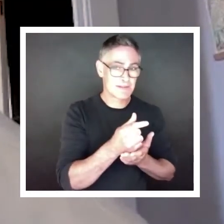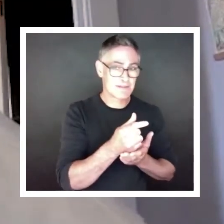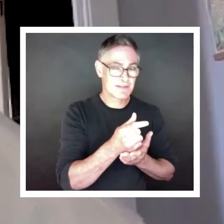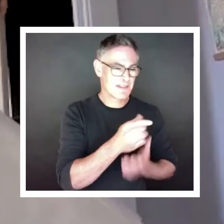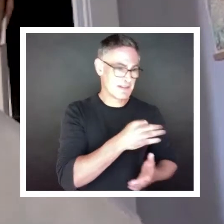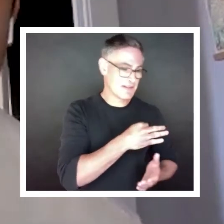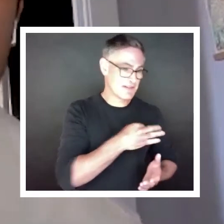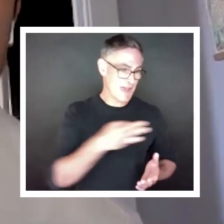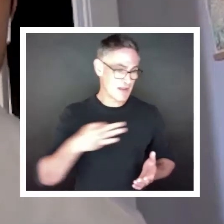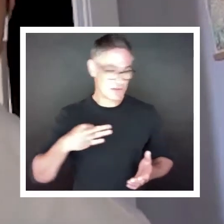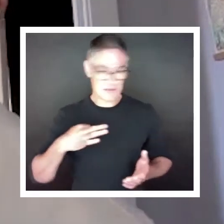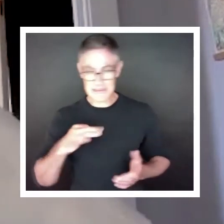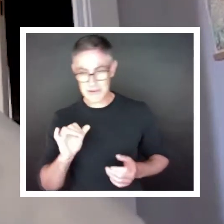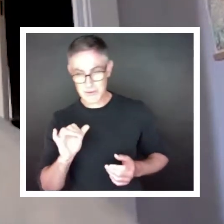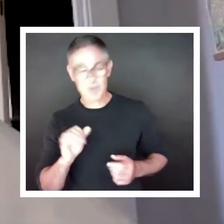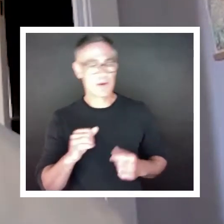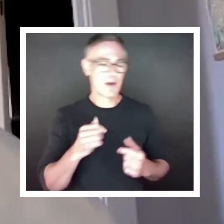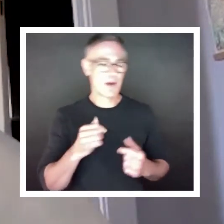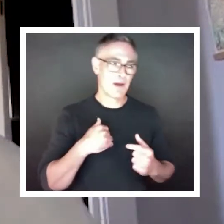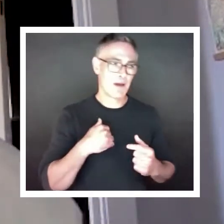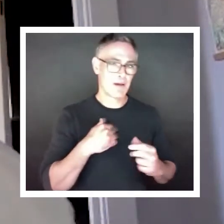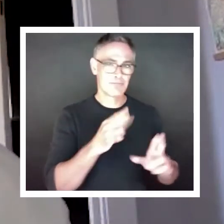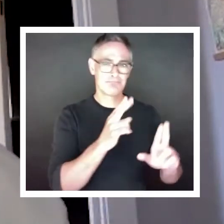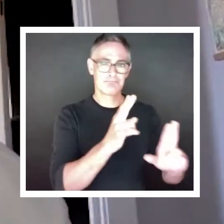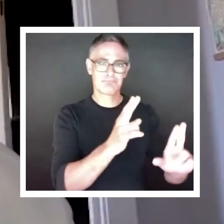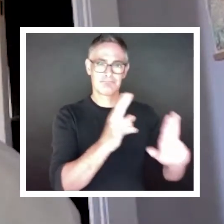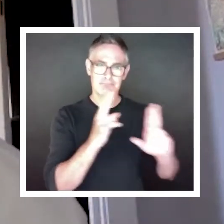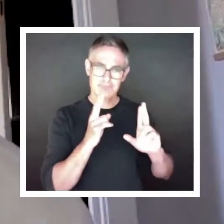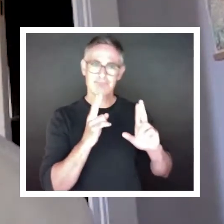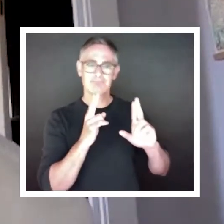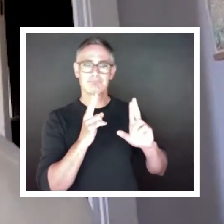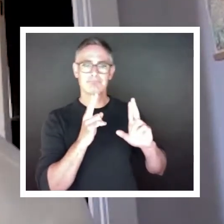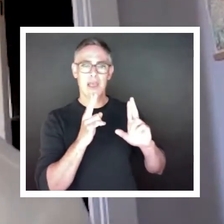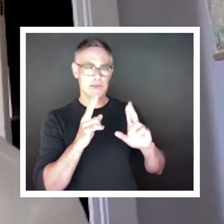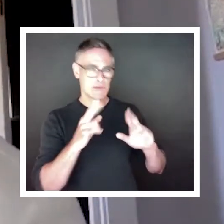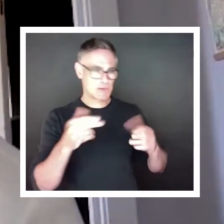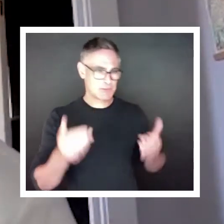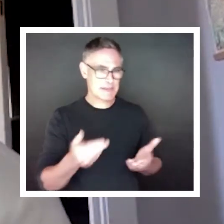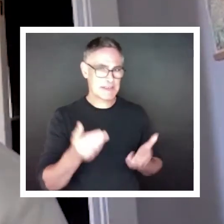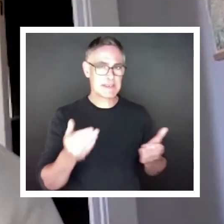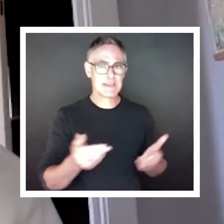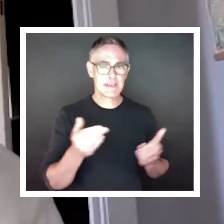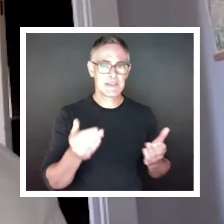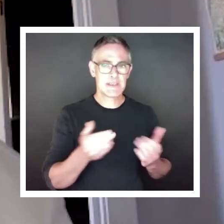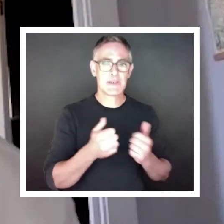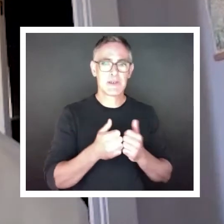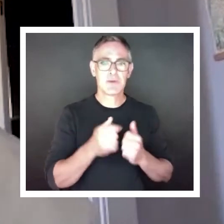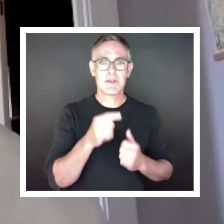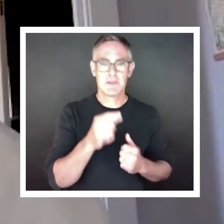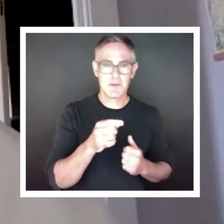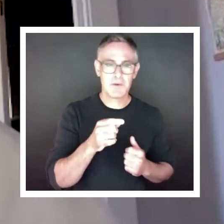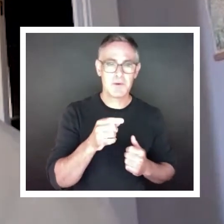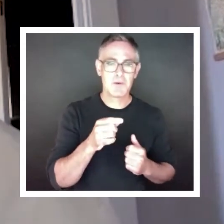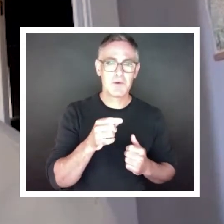I'm too honored to be here with you at the graduation ceremony.